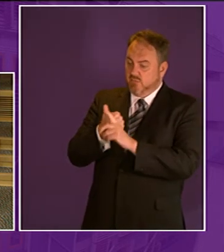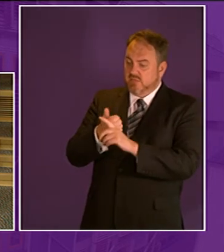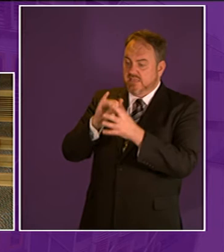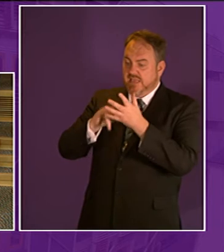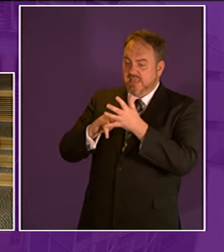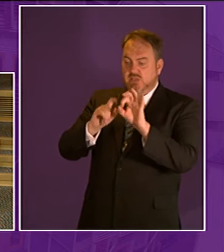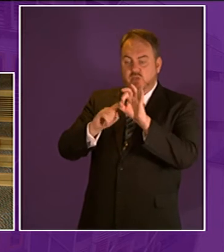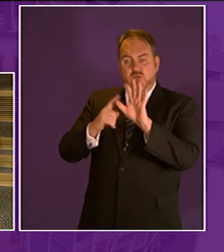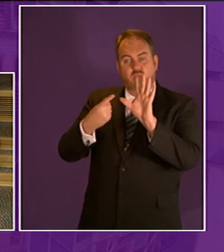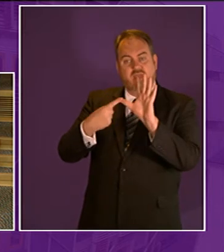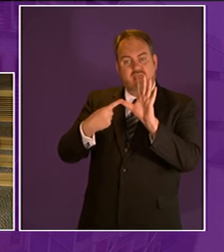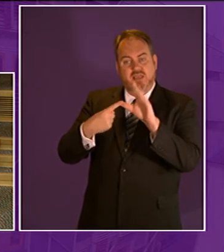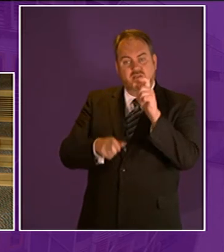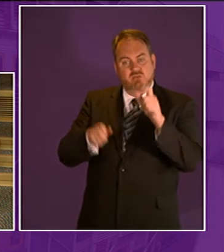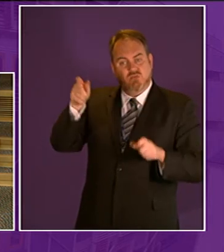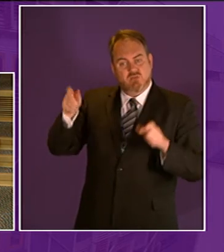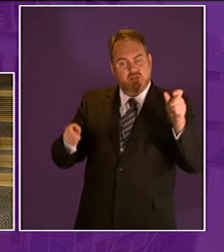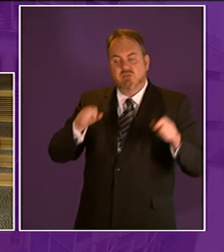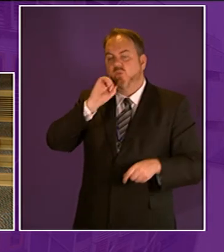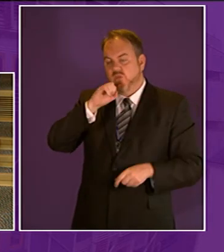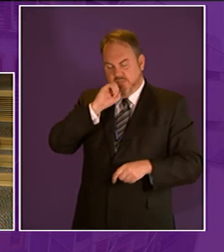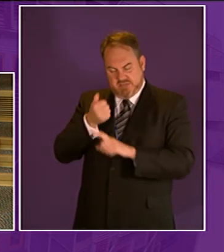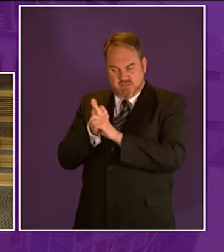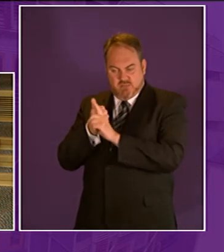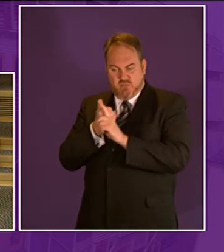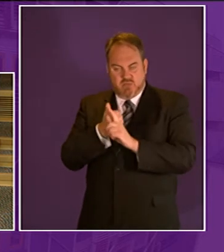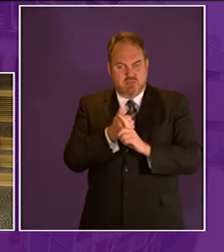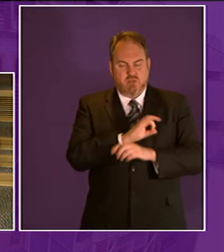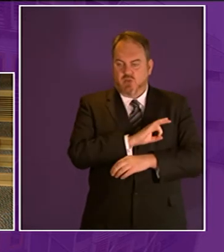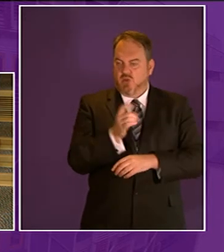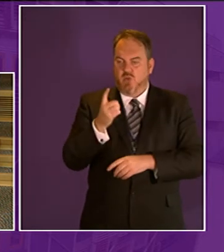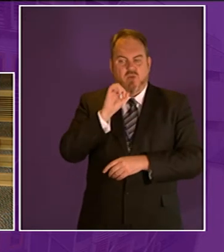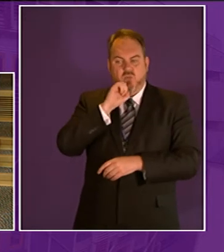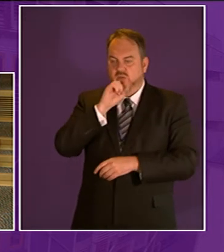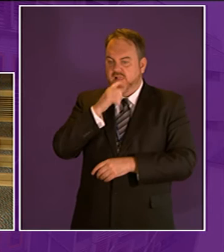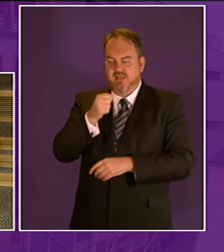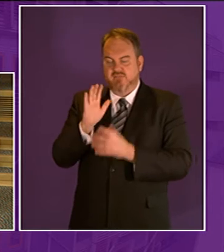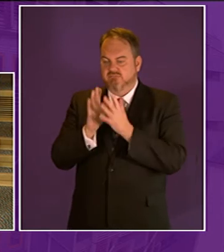qualifications at this time will be provided for and that no student’s exam diet will be disrupted.